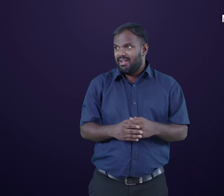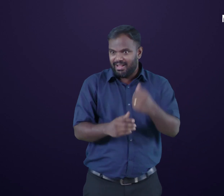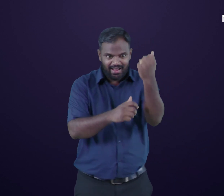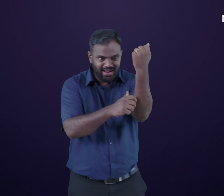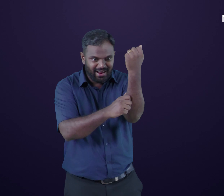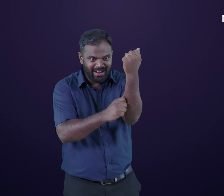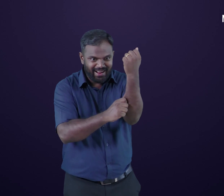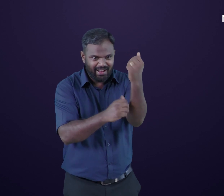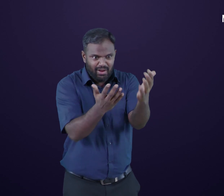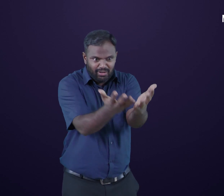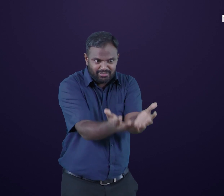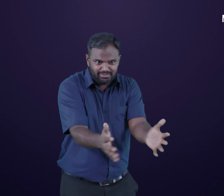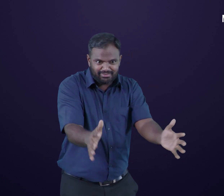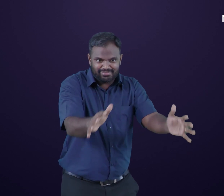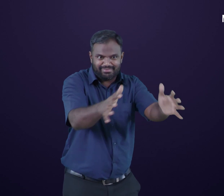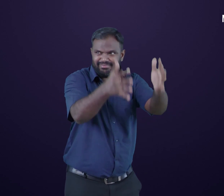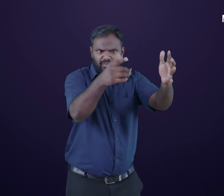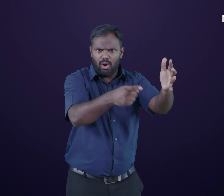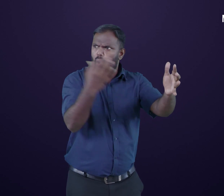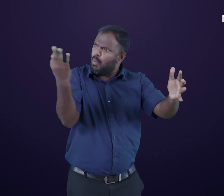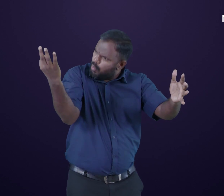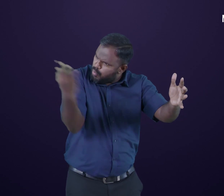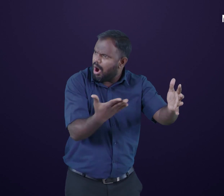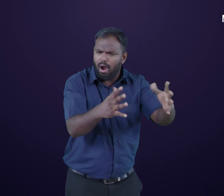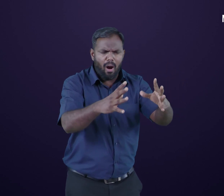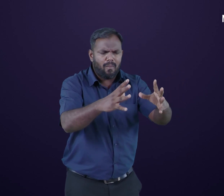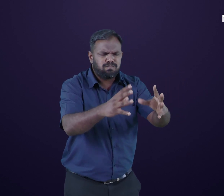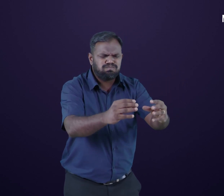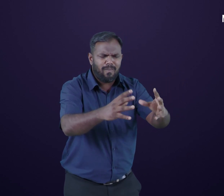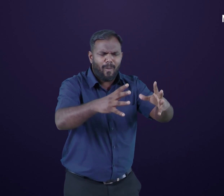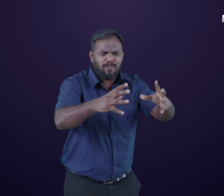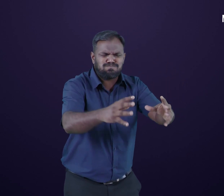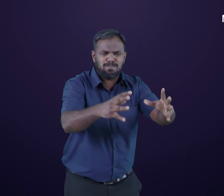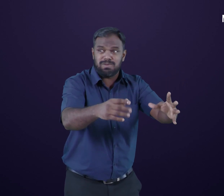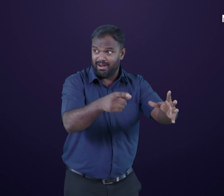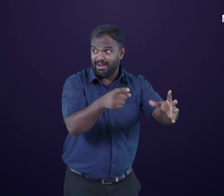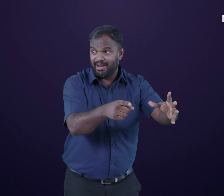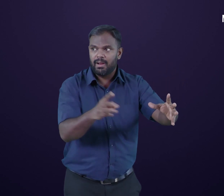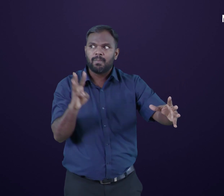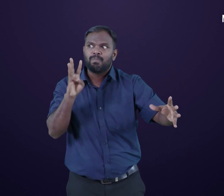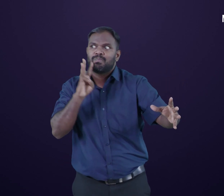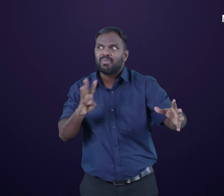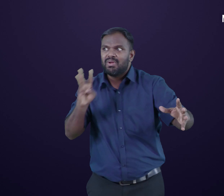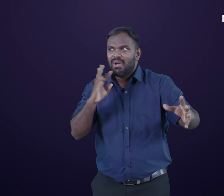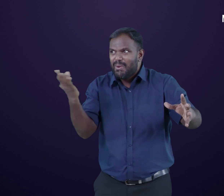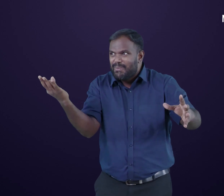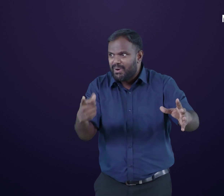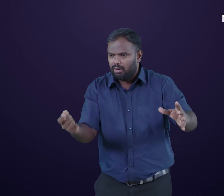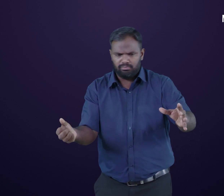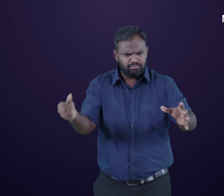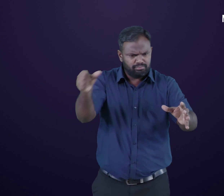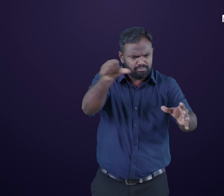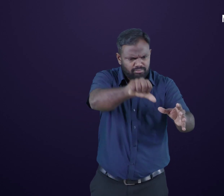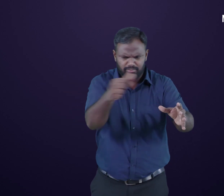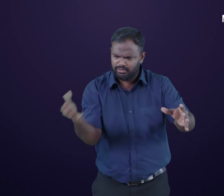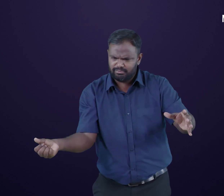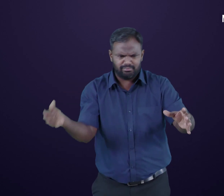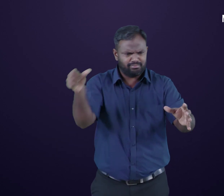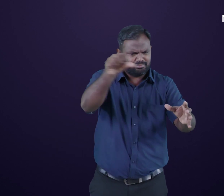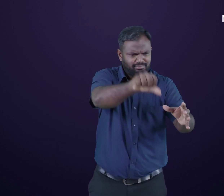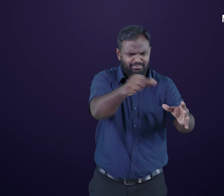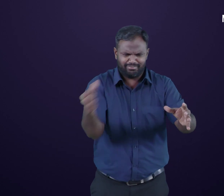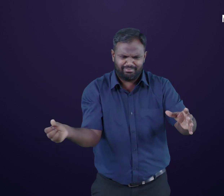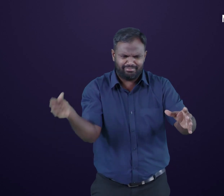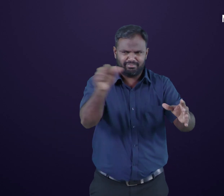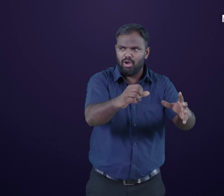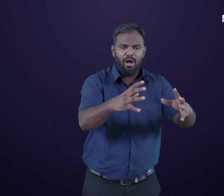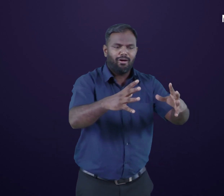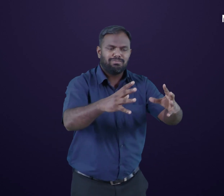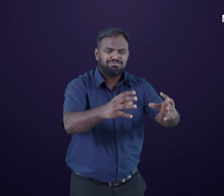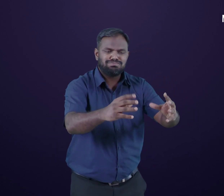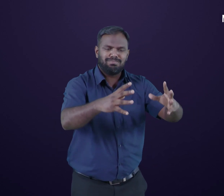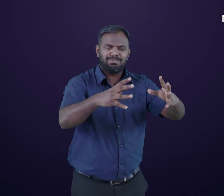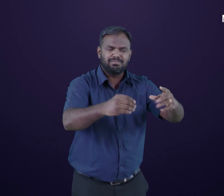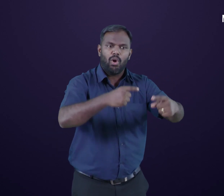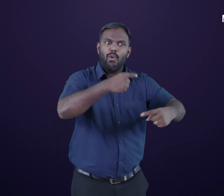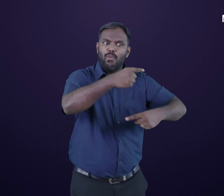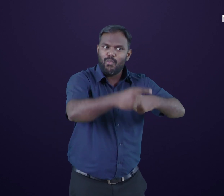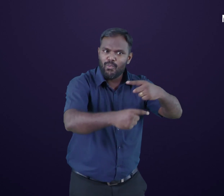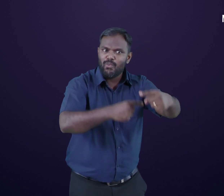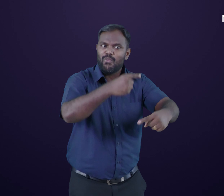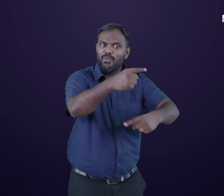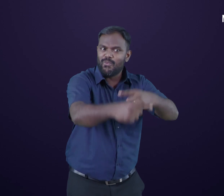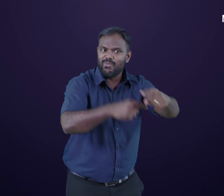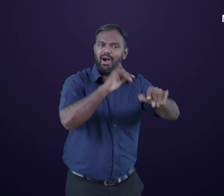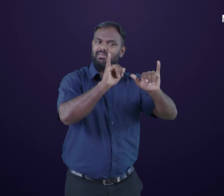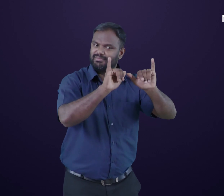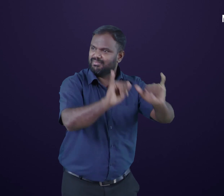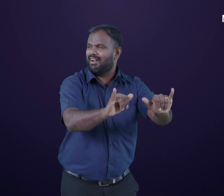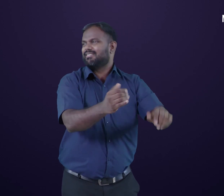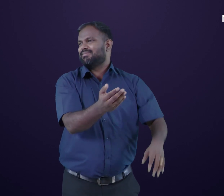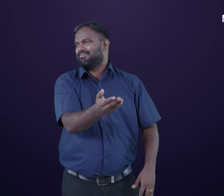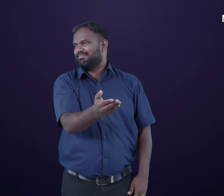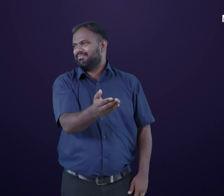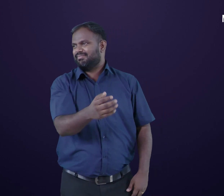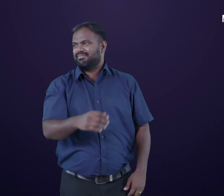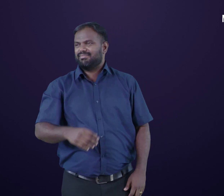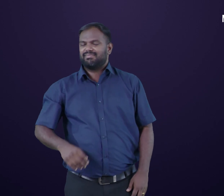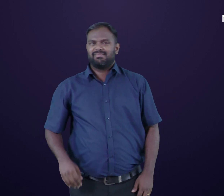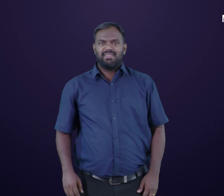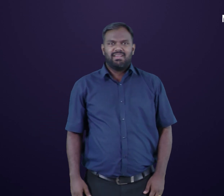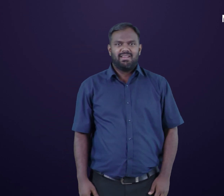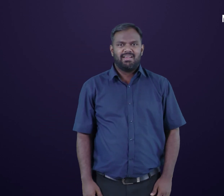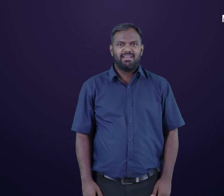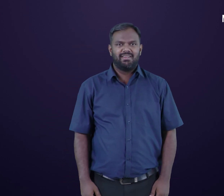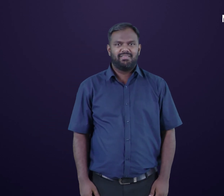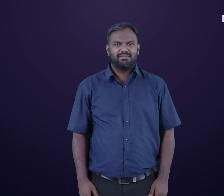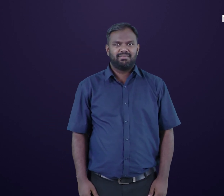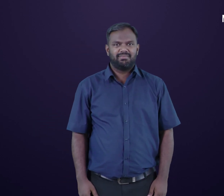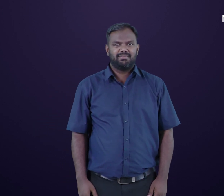You always put new wine into new wineskins.”